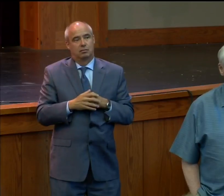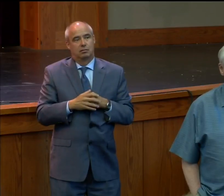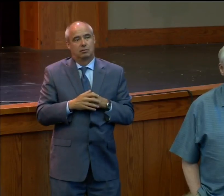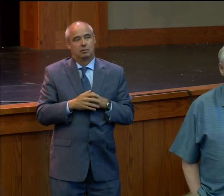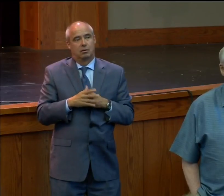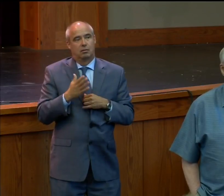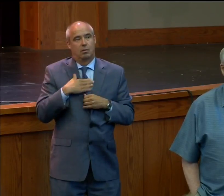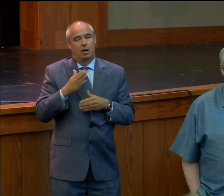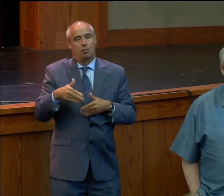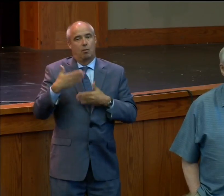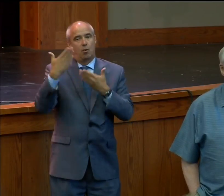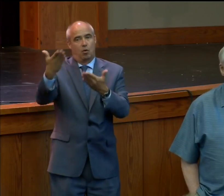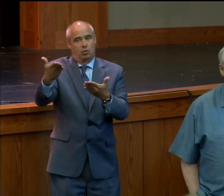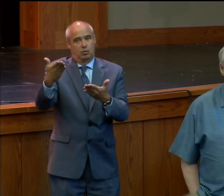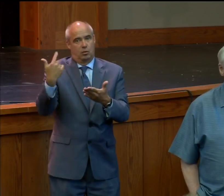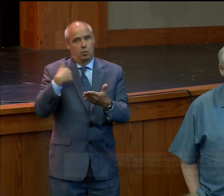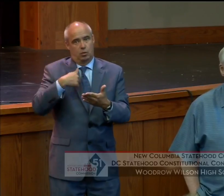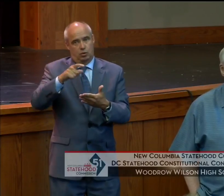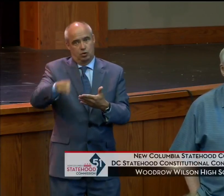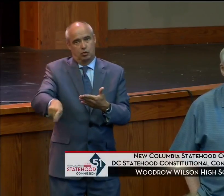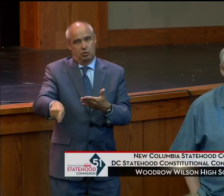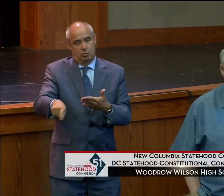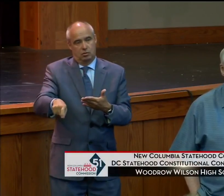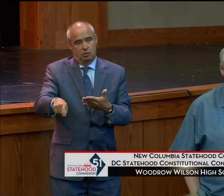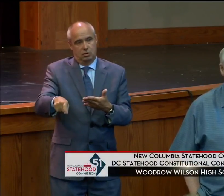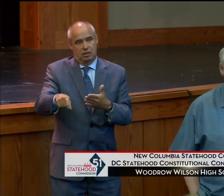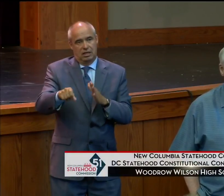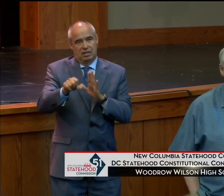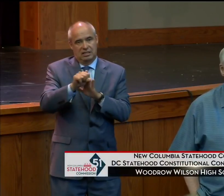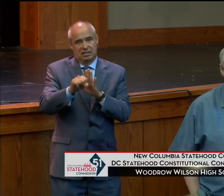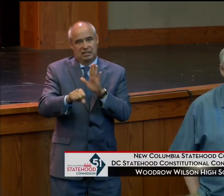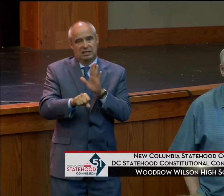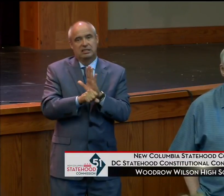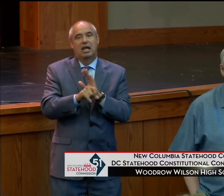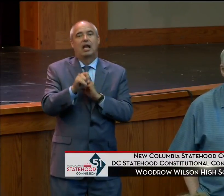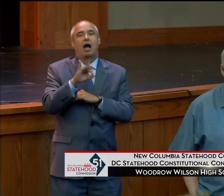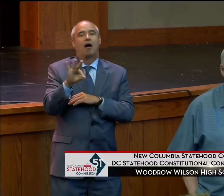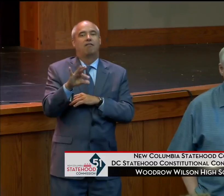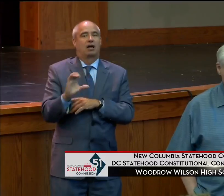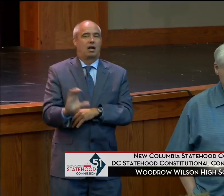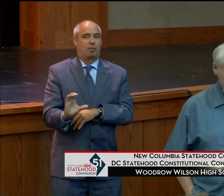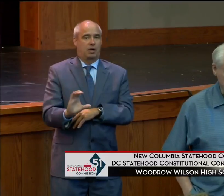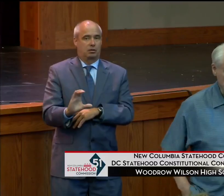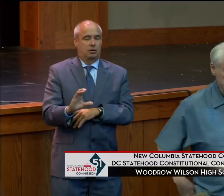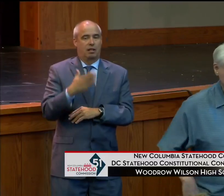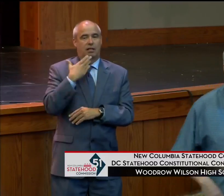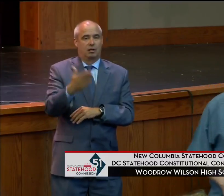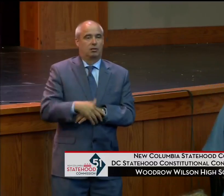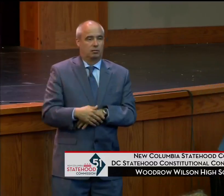MY PROPOSAL IS THAT WE SHOULD BE STATE OF COLUMBIA. THANK YOU.